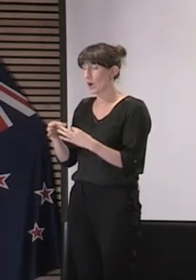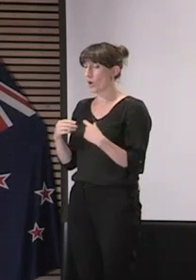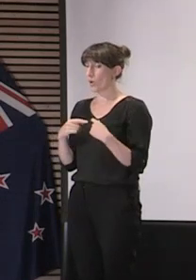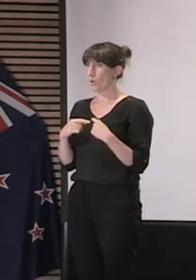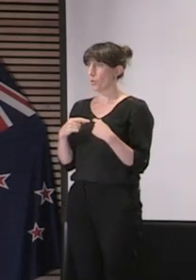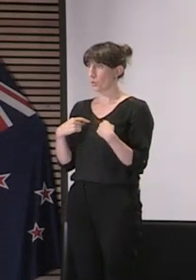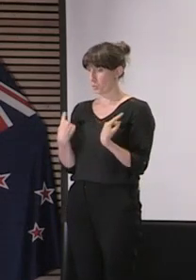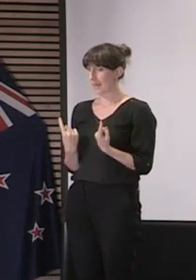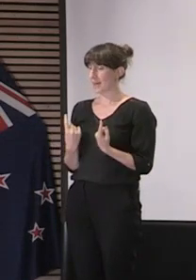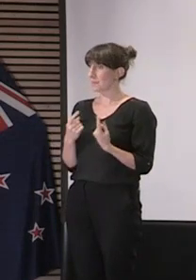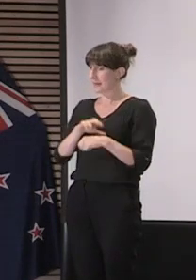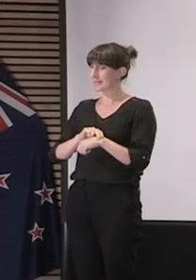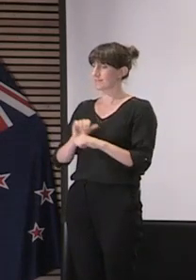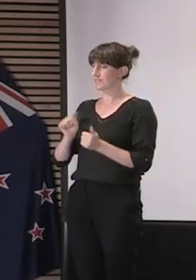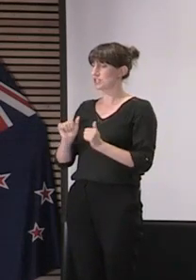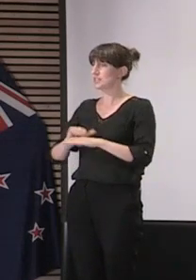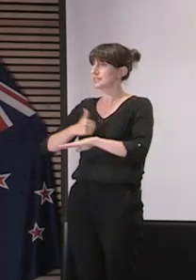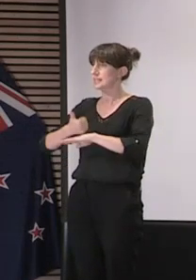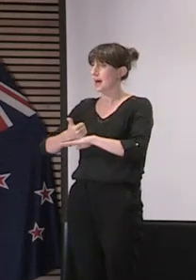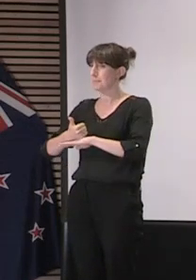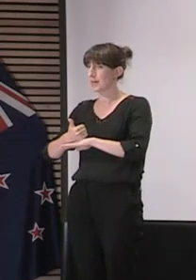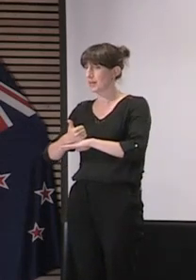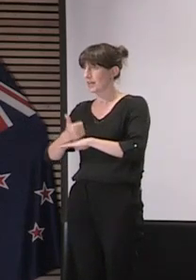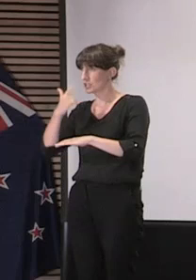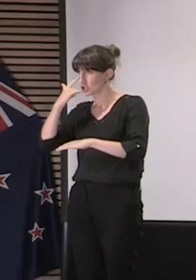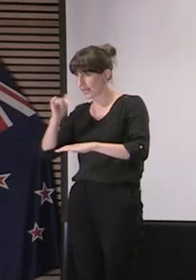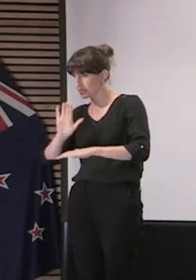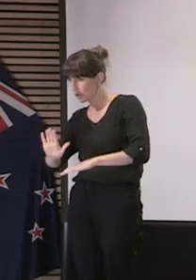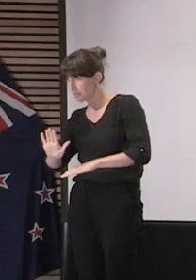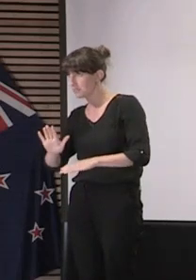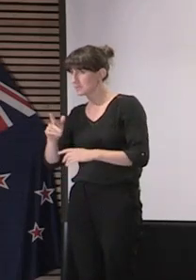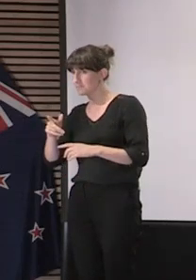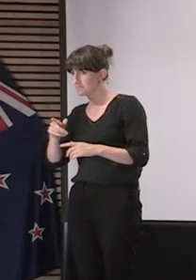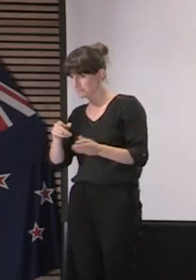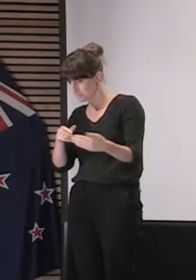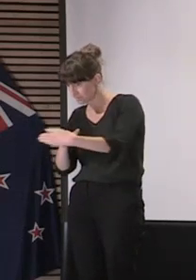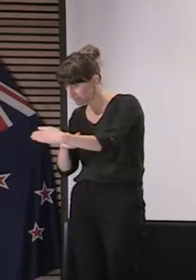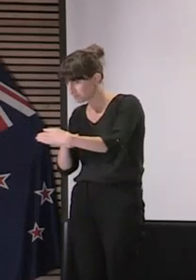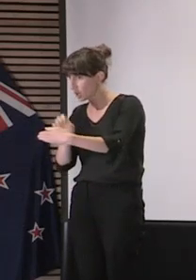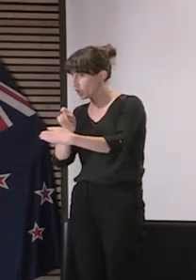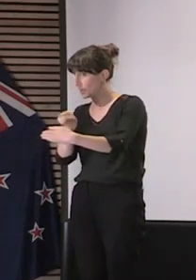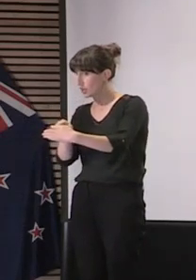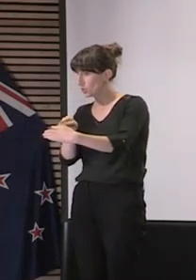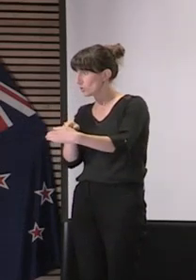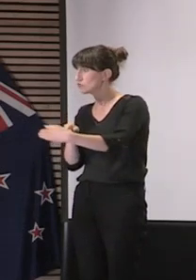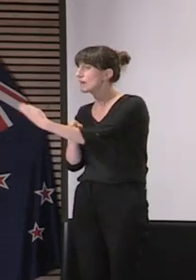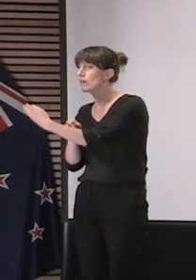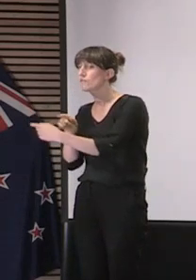forward. We can, as I have said, put in place checkpoints to assess whether the travel